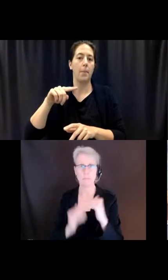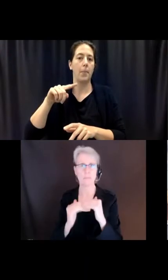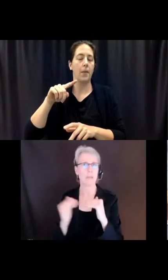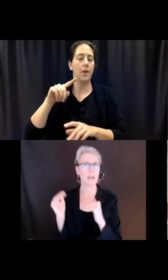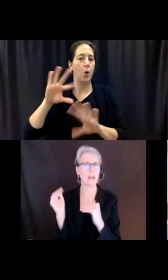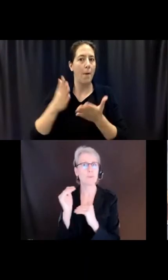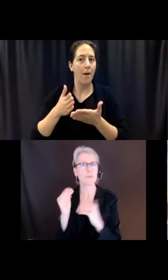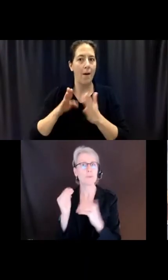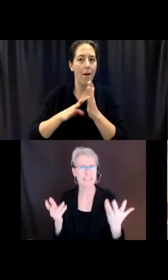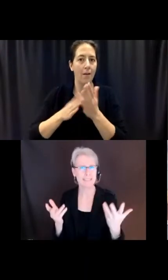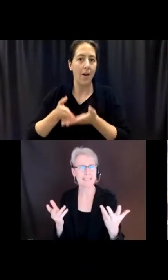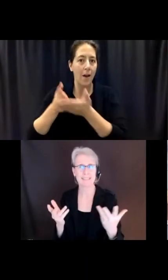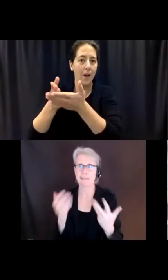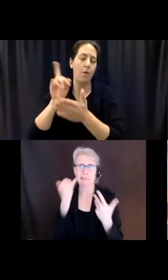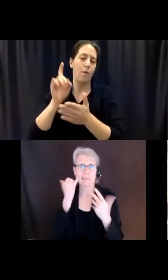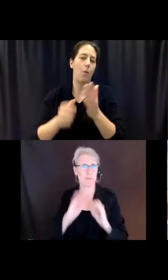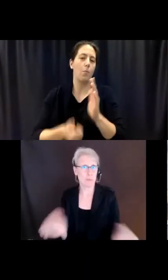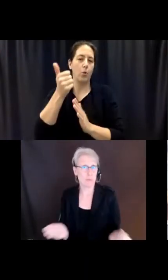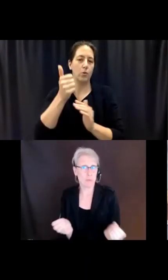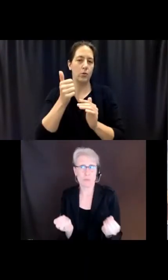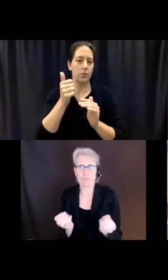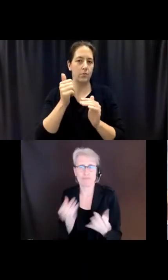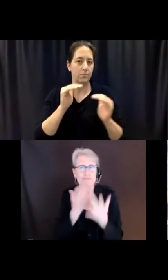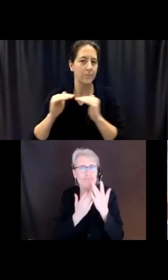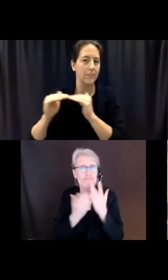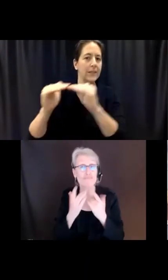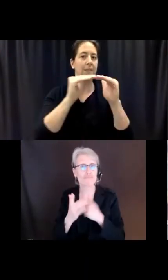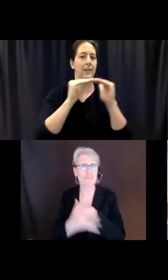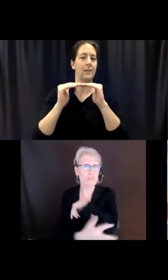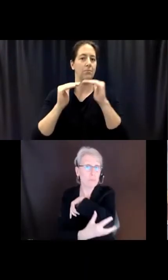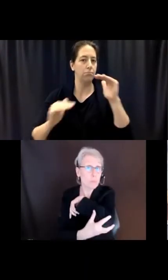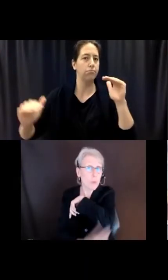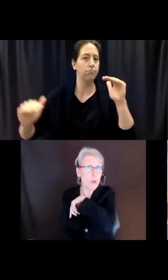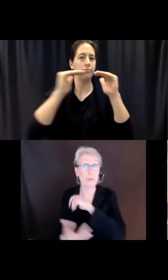WE WEREN'T LIVING IN POVERTY OR THERE WEREN'T PEOPLE LIVING IN POVERTY, THERE WOULD BE MORE